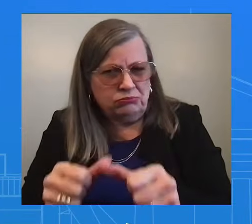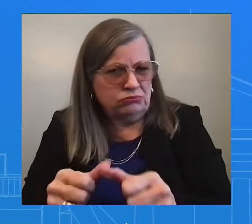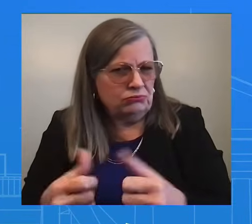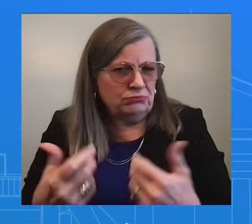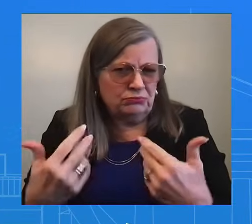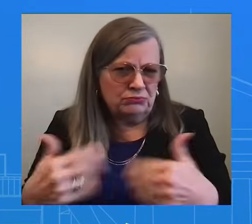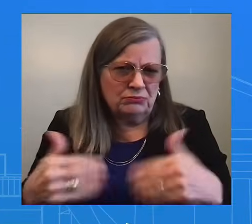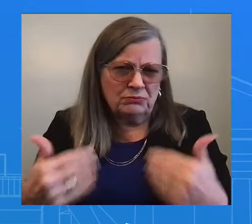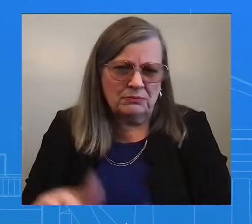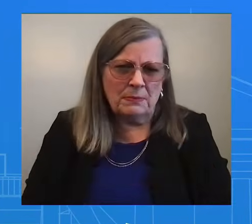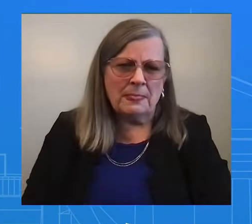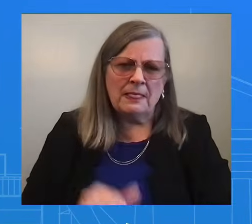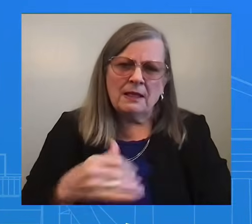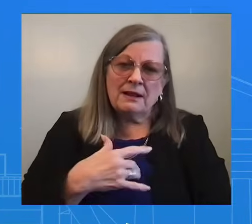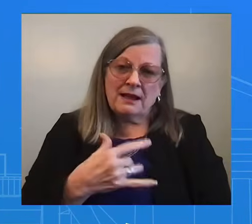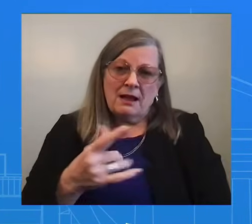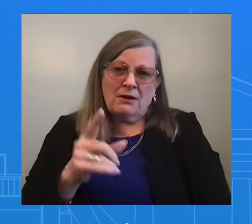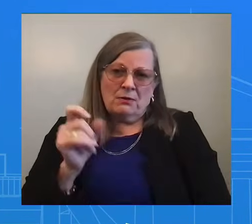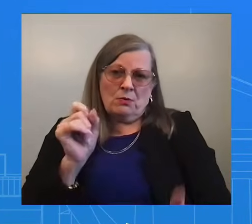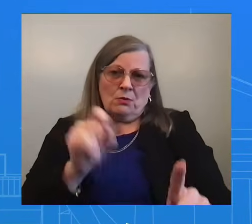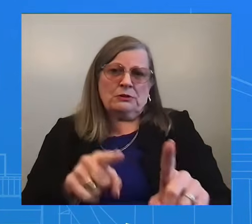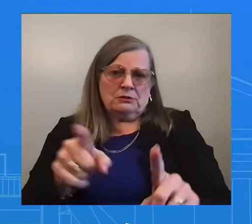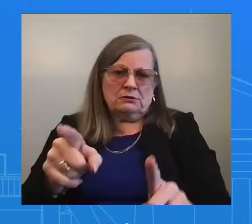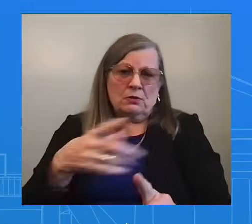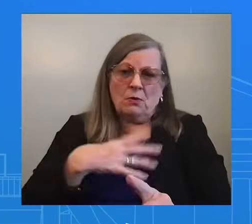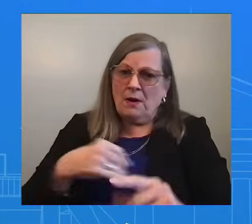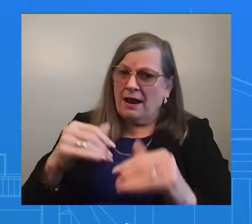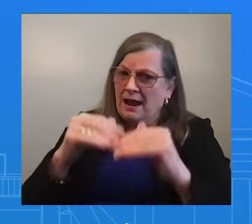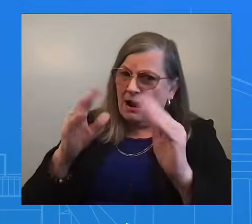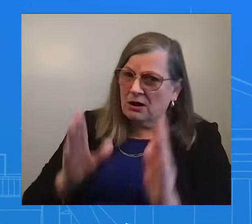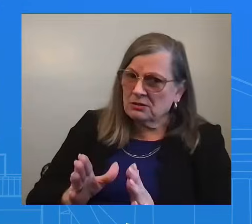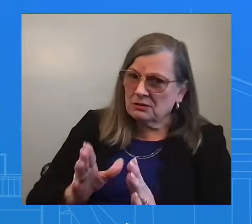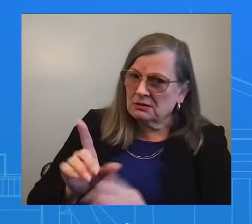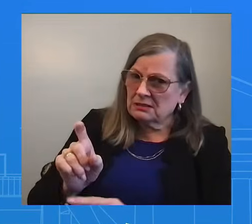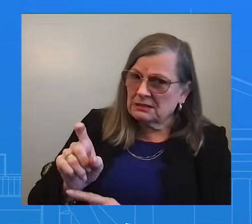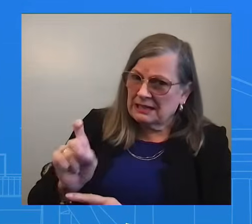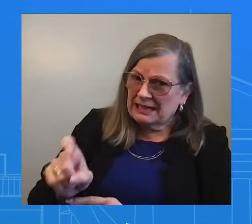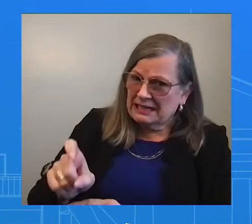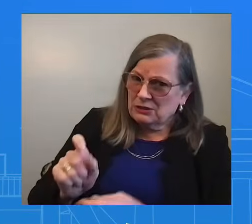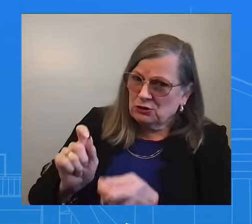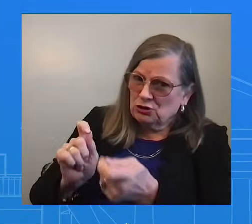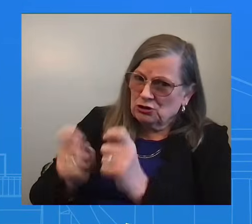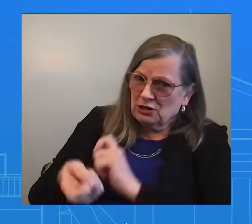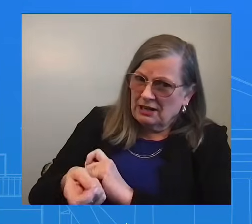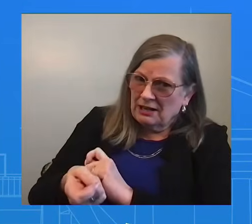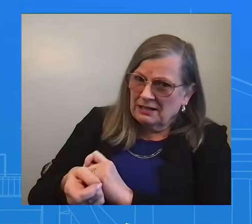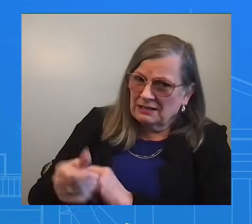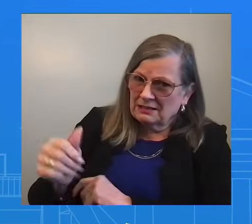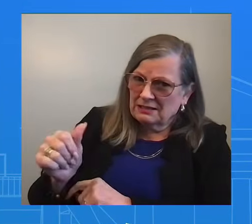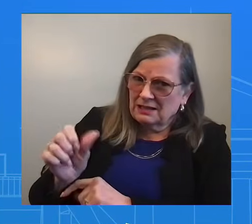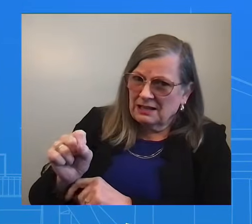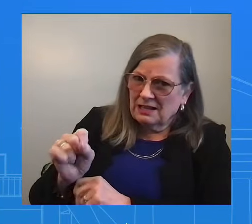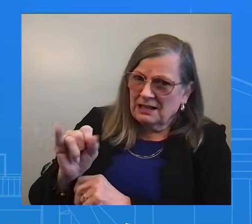there will likely need to be some change to the asylum system? Ms. Jean-Pierre: I'm not going to get into specifics from here, but we understand